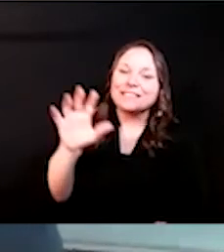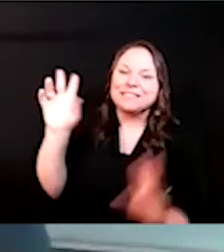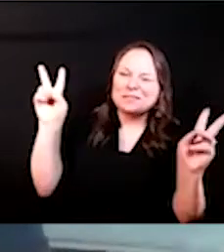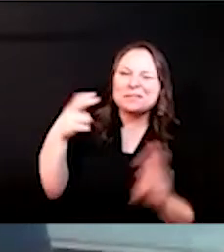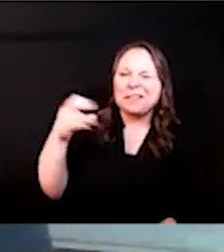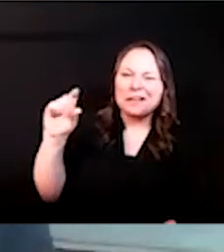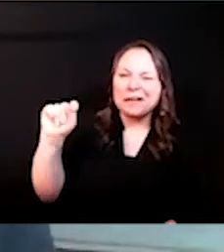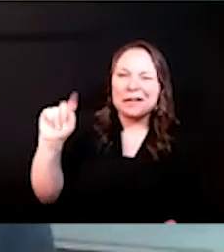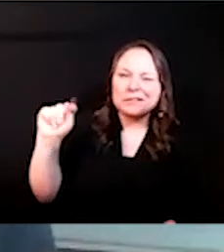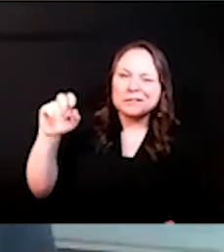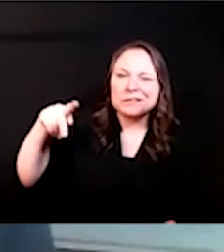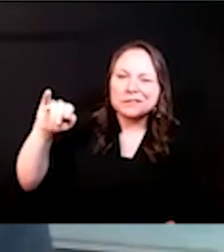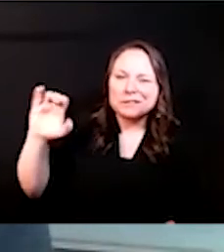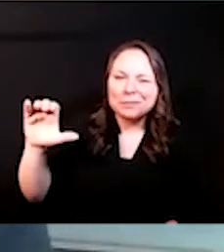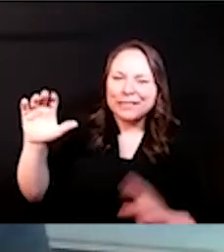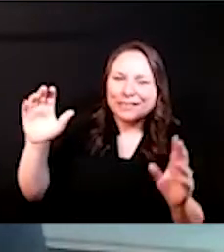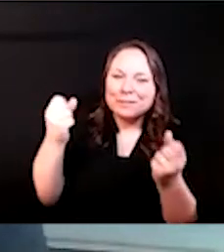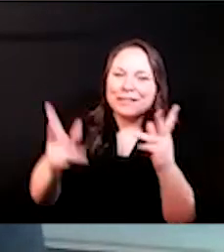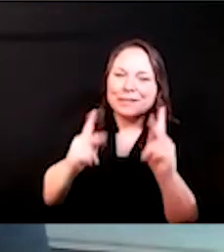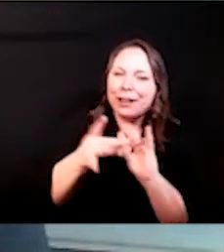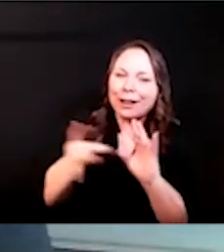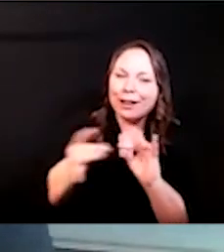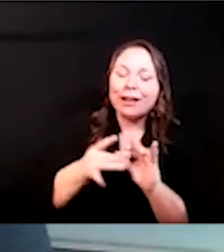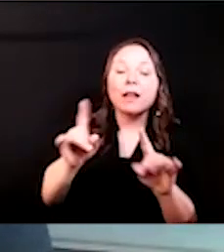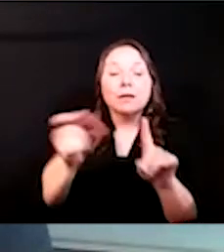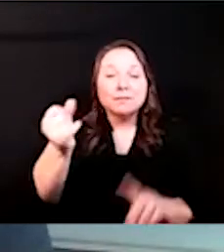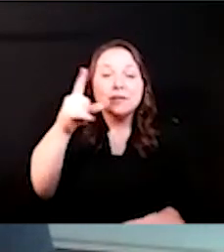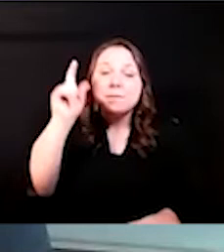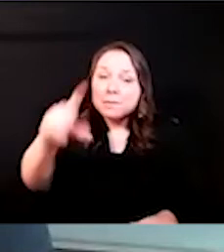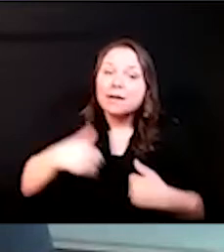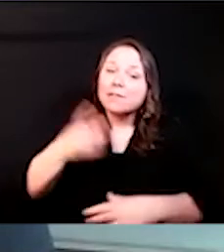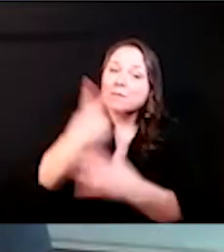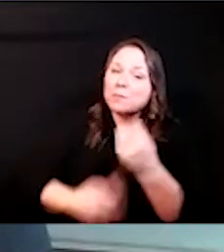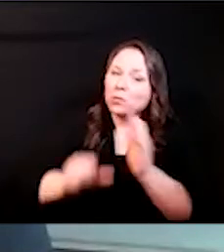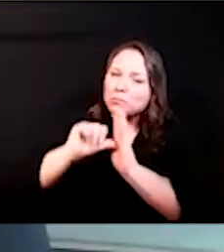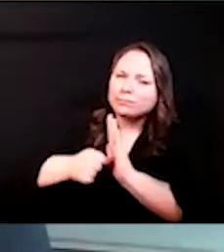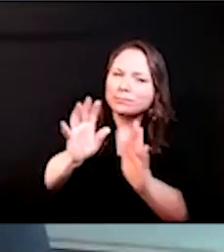TOPIC LATELY. I DO WANT TO START BY EMPHASIZING THAT YOU STILL TO RECEIVE BOTH SHOTS OF THE VACCINES THAT ARE